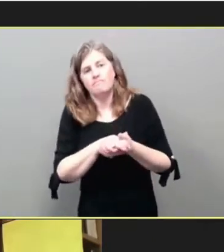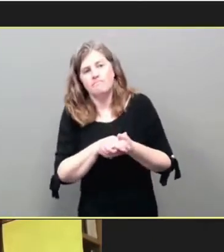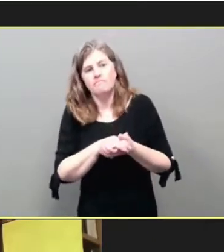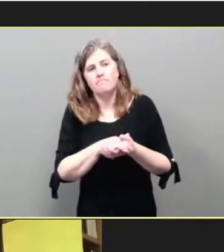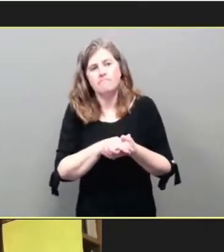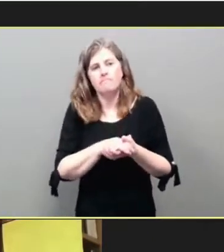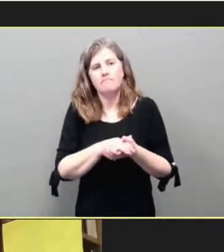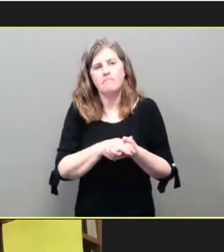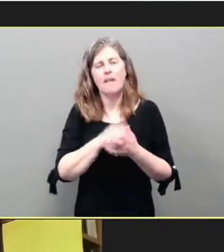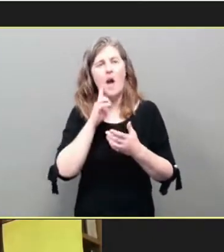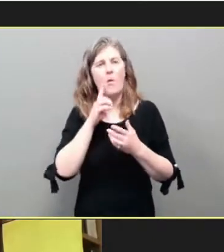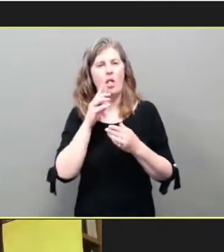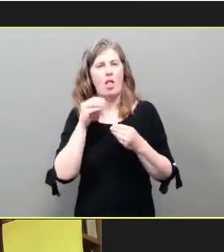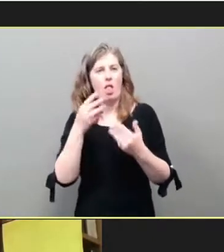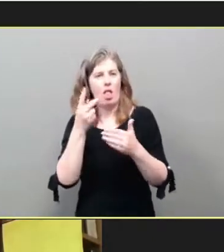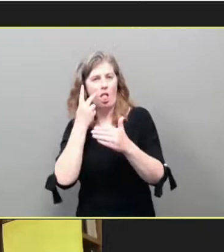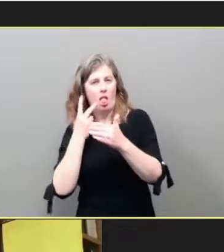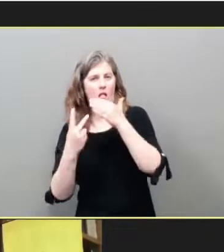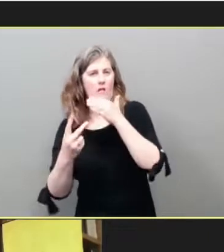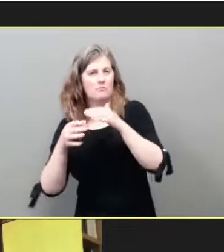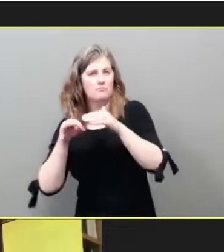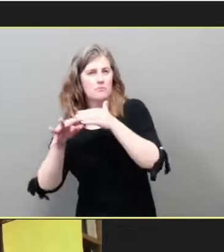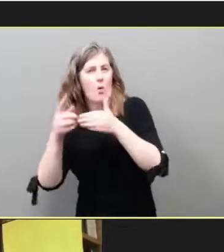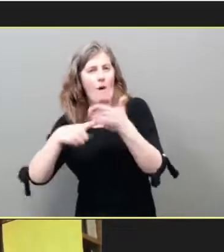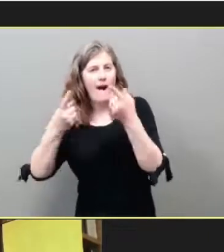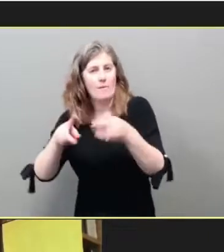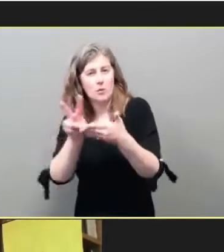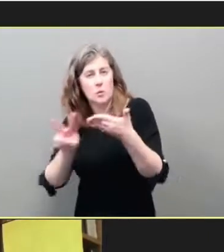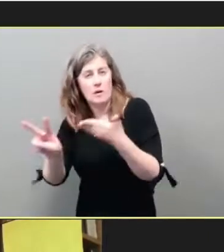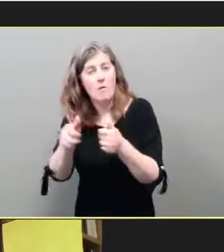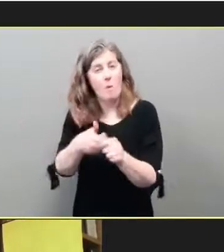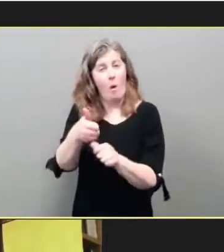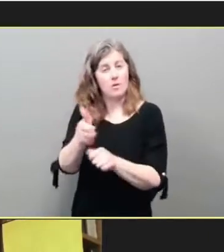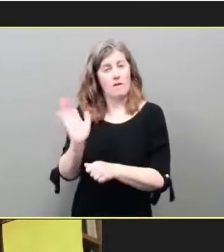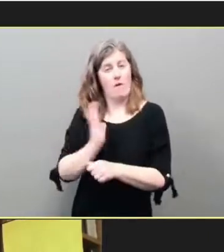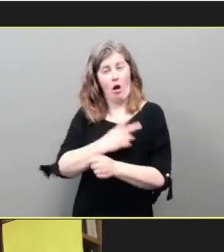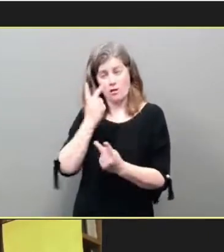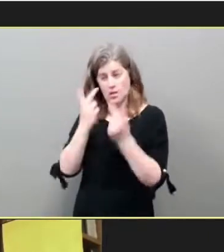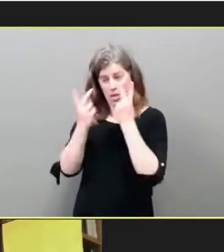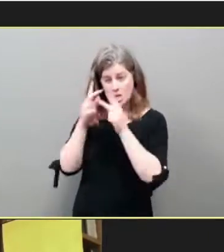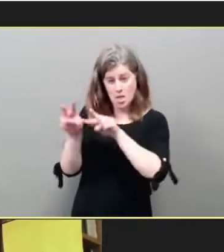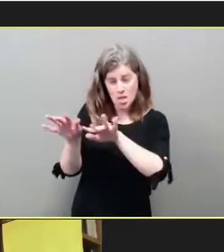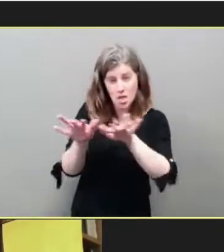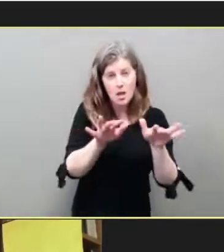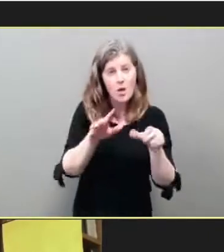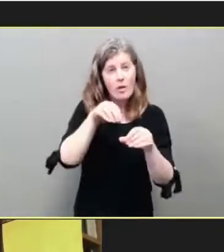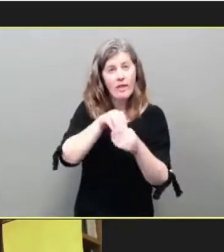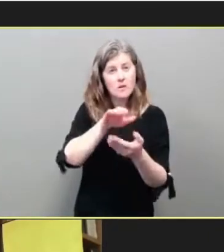you a little bit of a preview. Most of what we've seen in schools is mainly